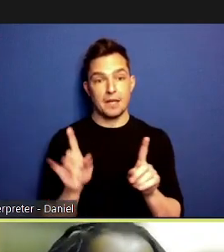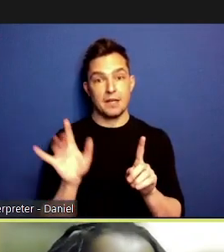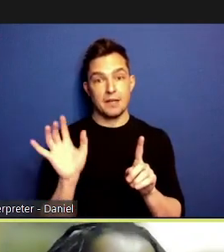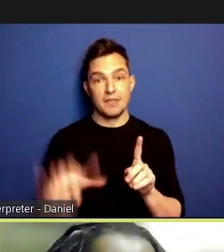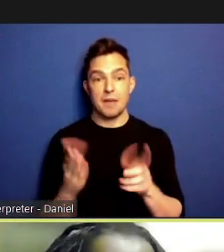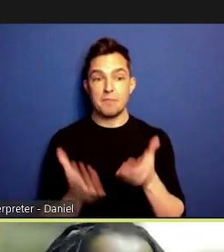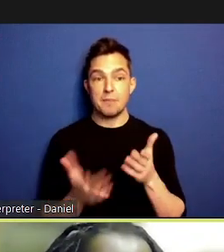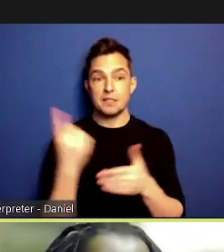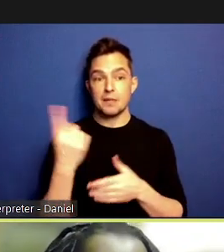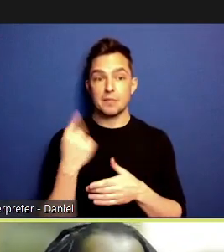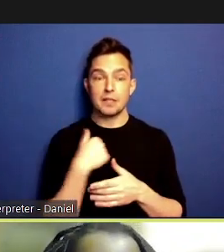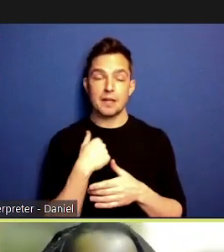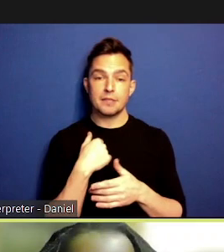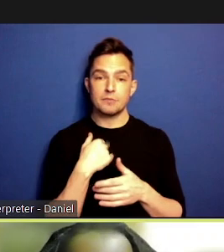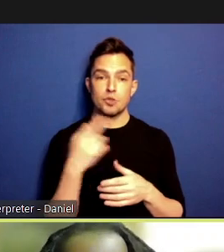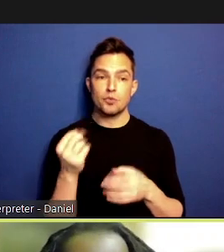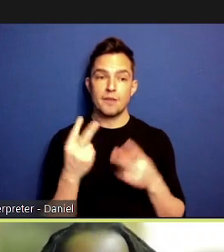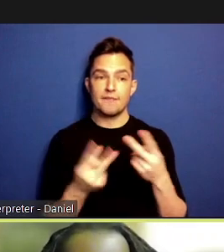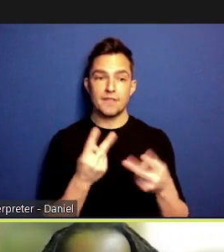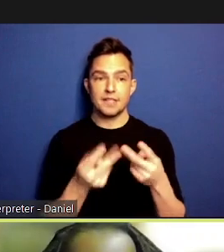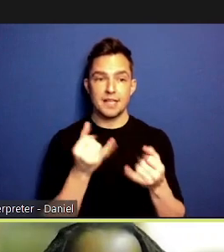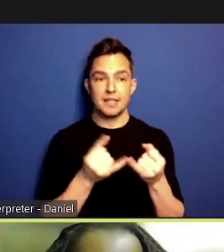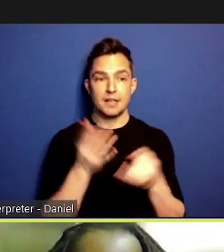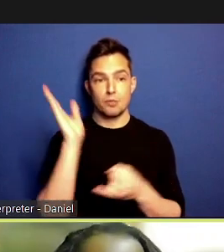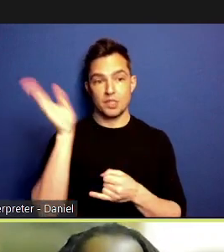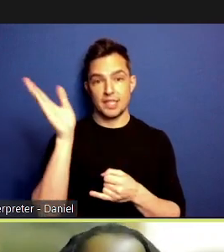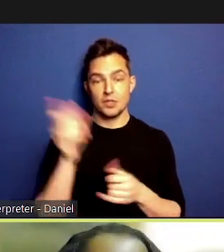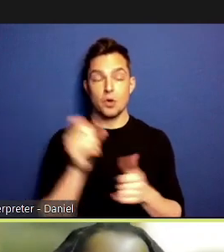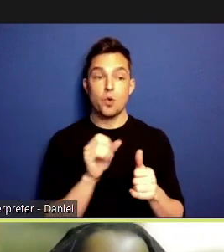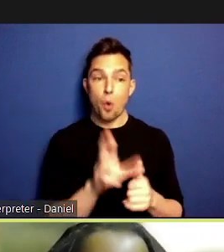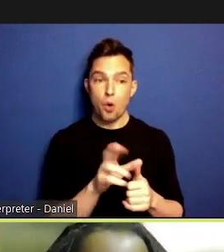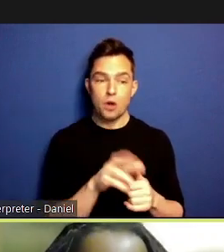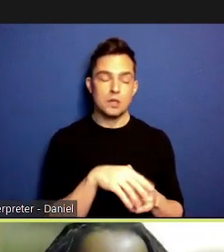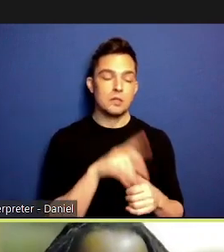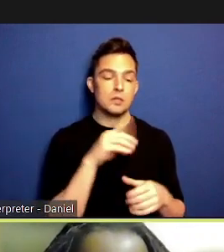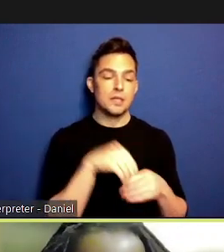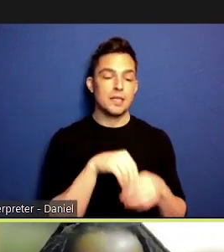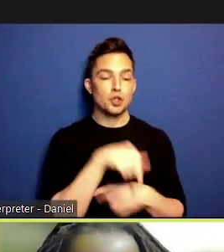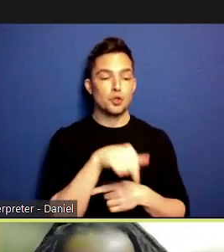I either revisit at the end of the presentation or certainly in the Q&A if that interests